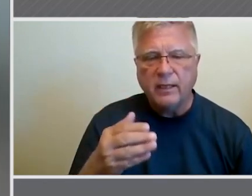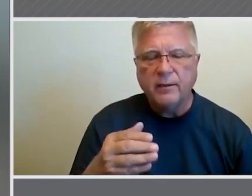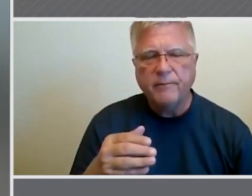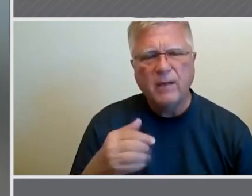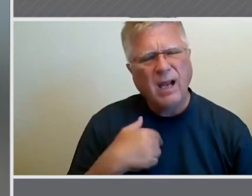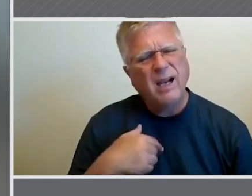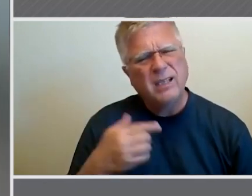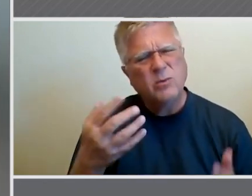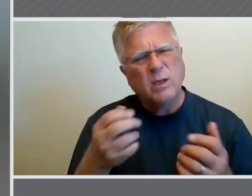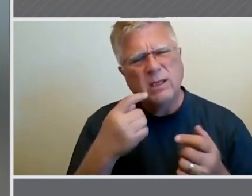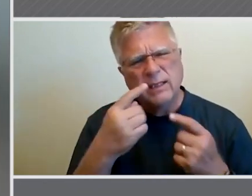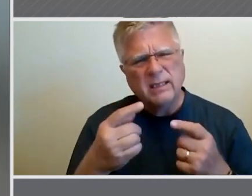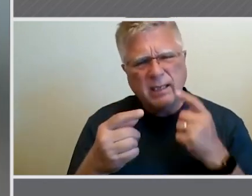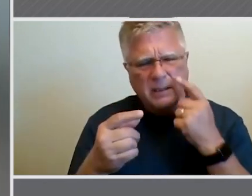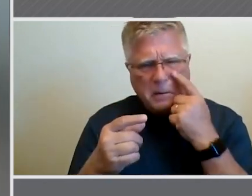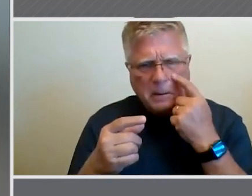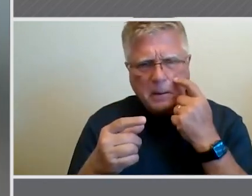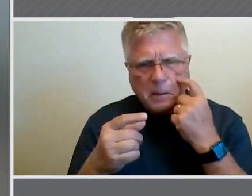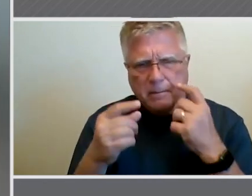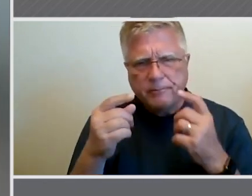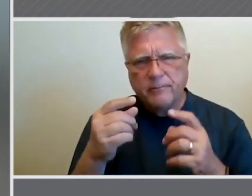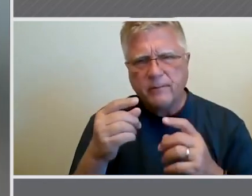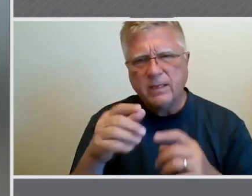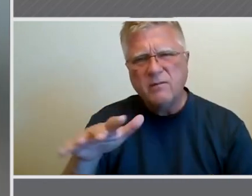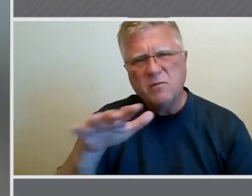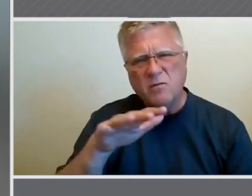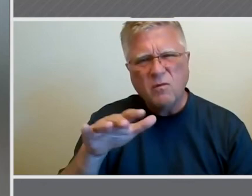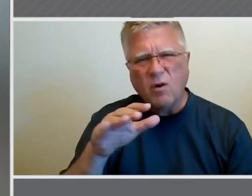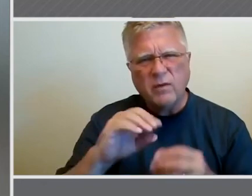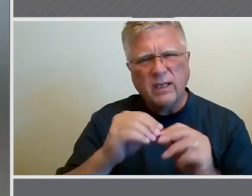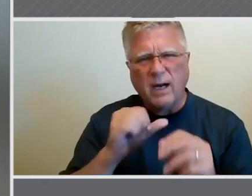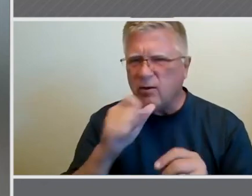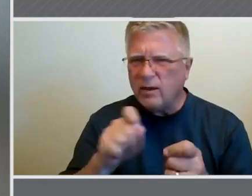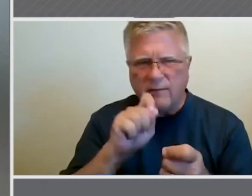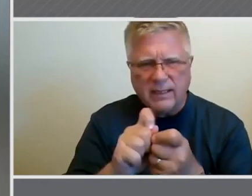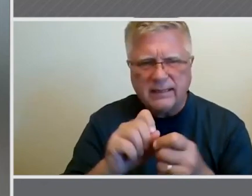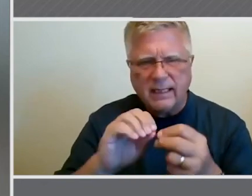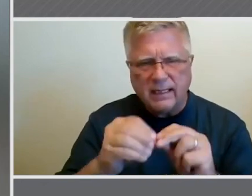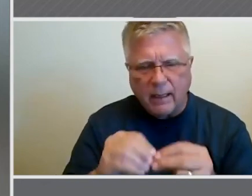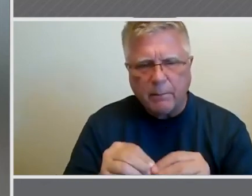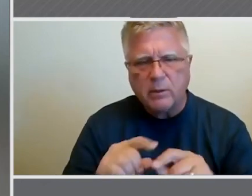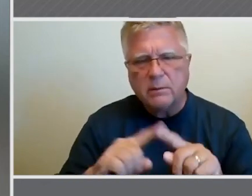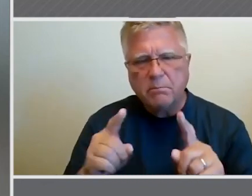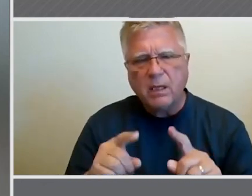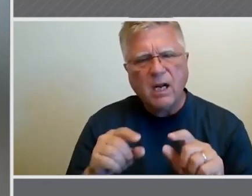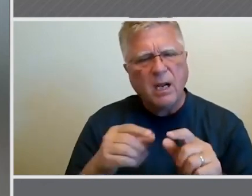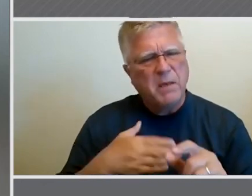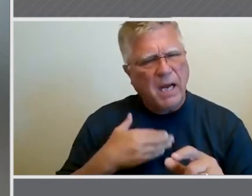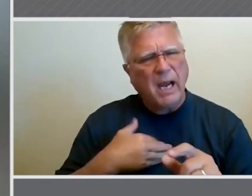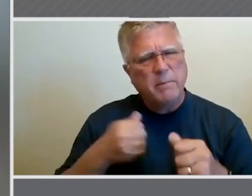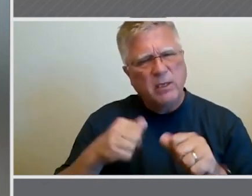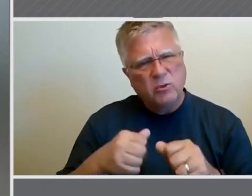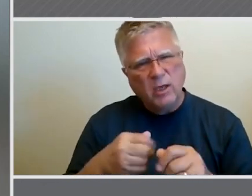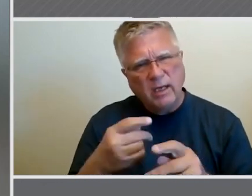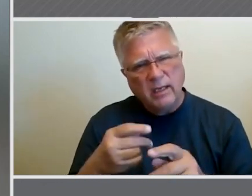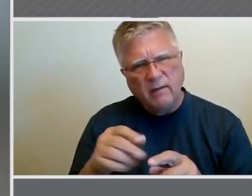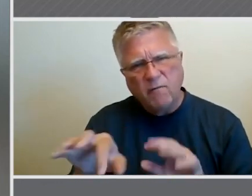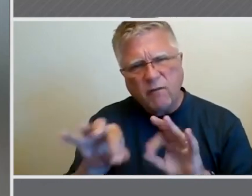in terms of numbers I don't have the exact numbers in front of me and you know Bob I'd be happy to try and work on getting those numbers to that are a little more